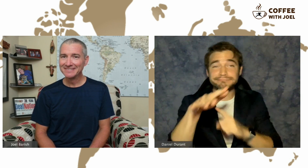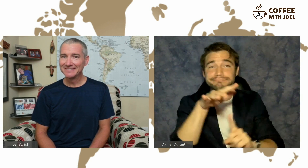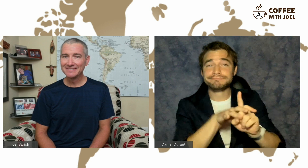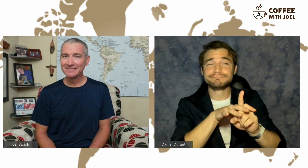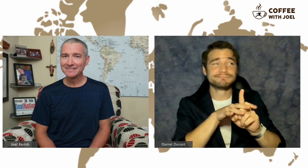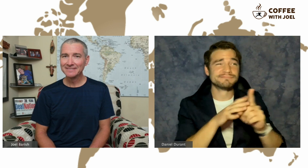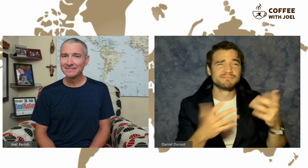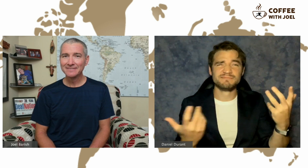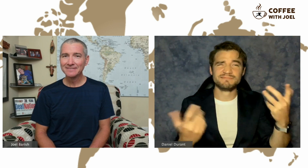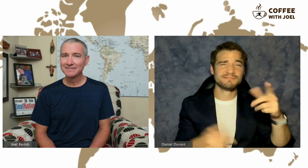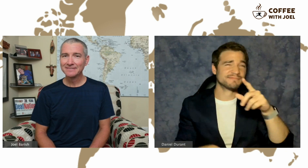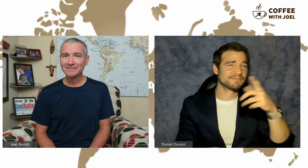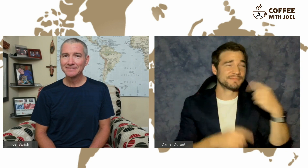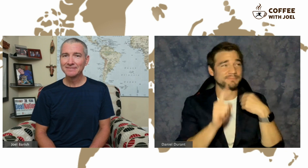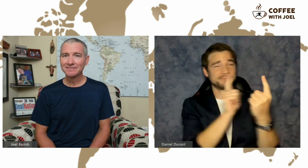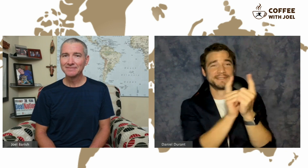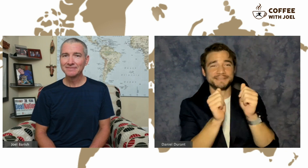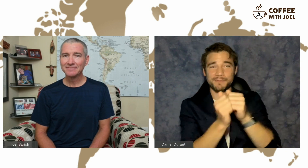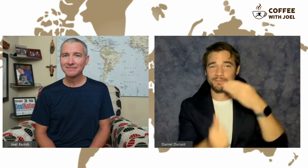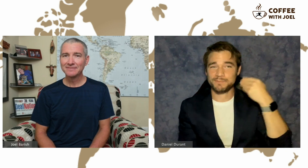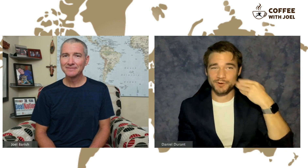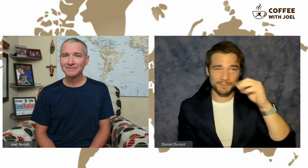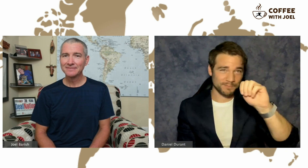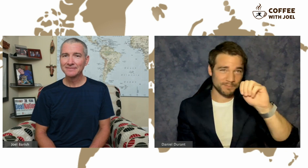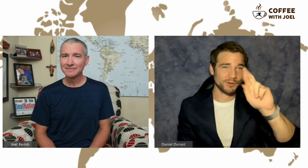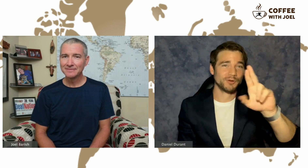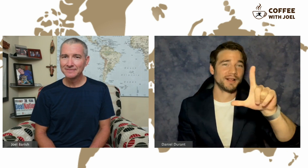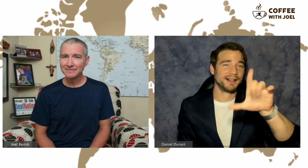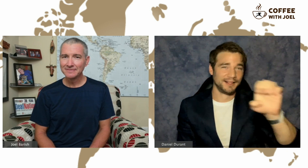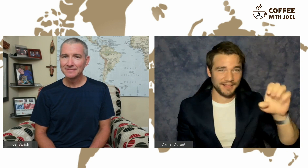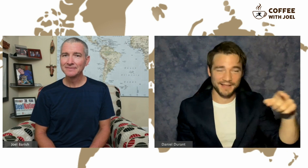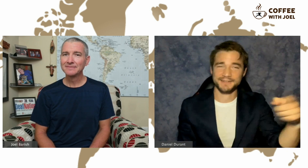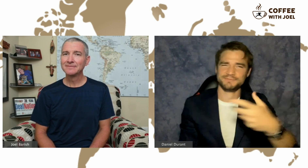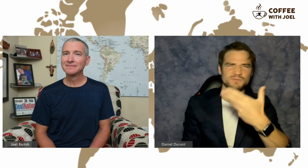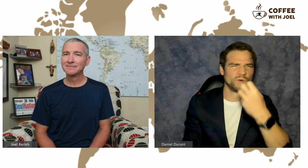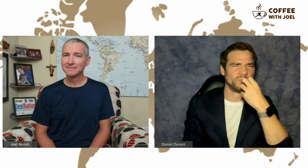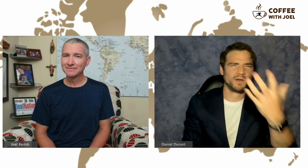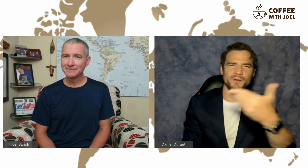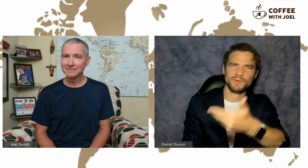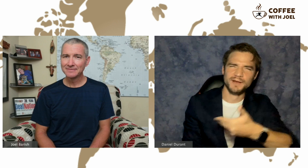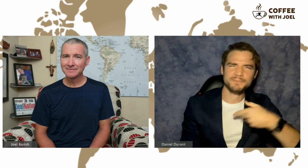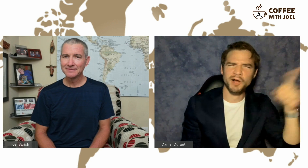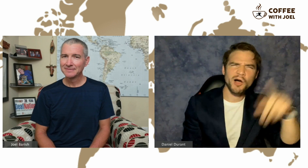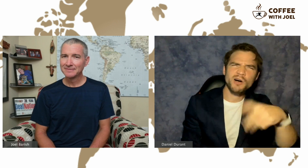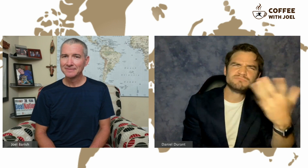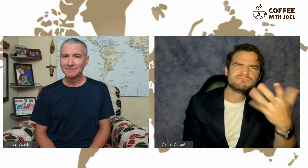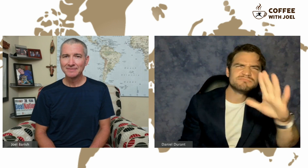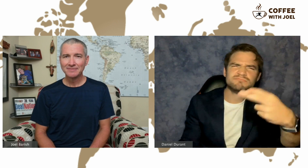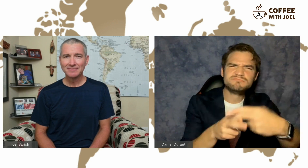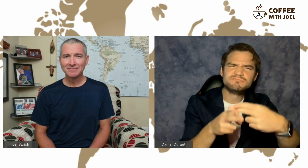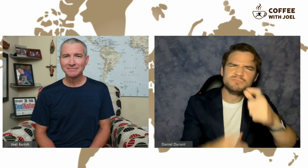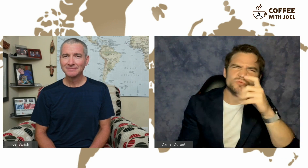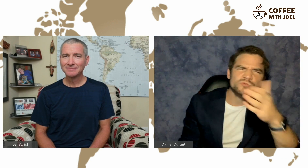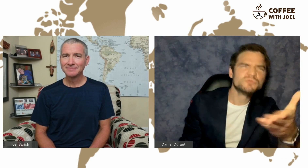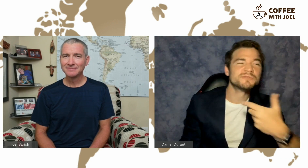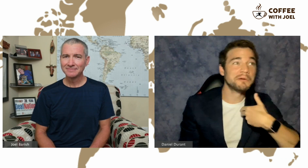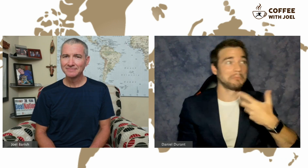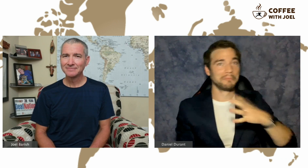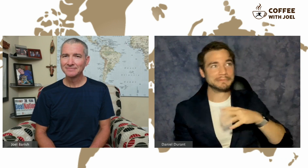But I showed up, and I met Marlee who was warm and welcoming and asked me my name and who I was.